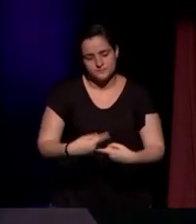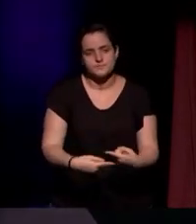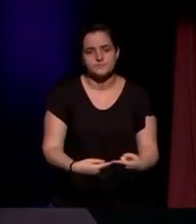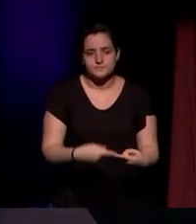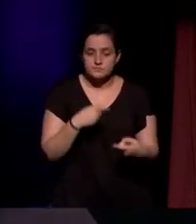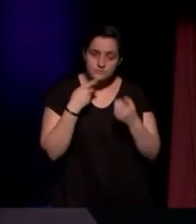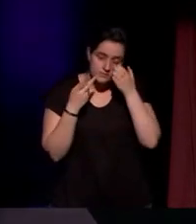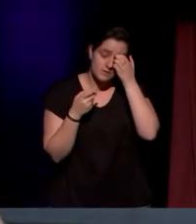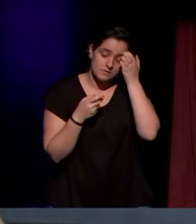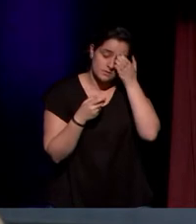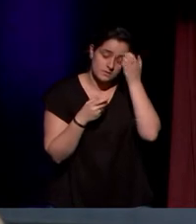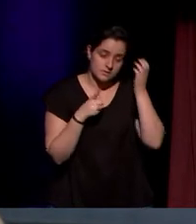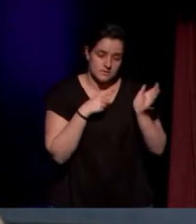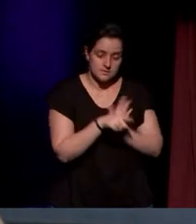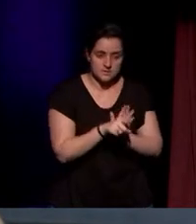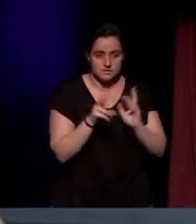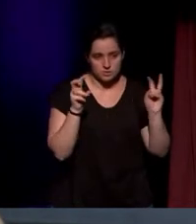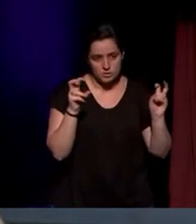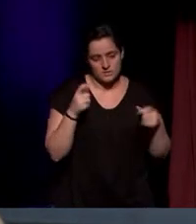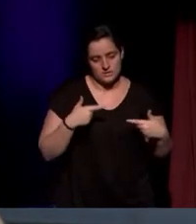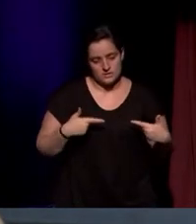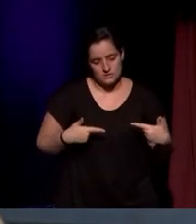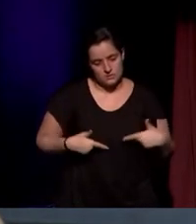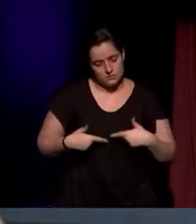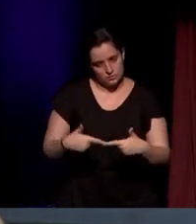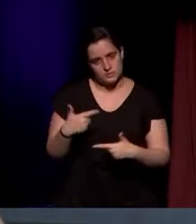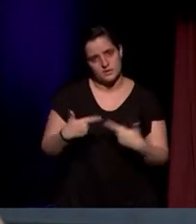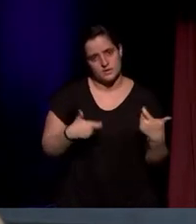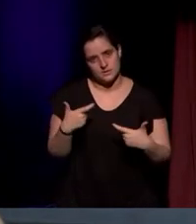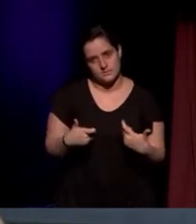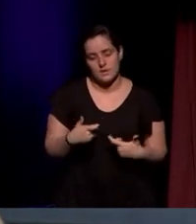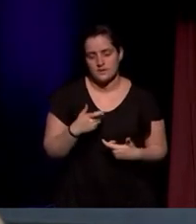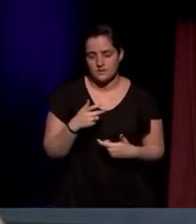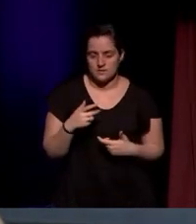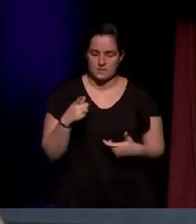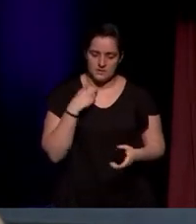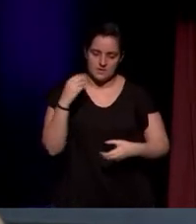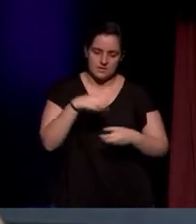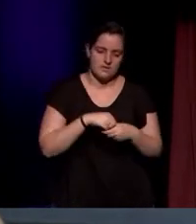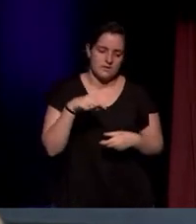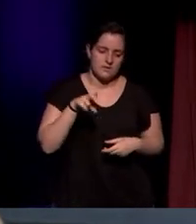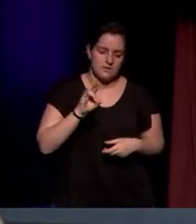which involves Guinea-Bissau, with Patricia Godinho Gomes,